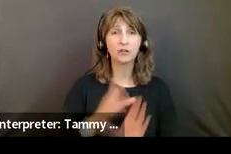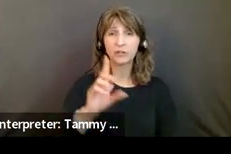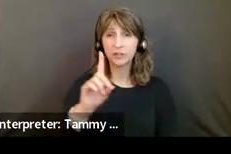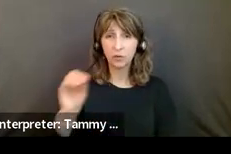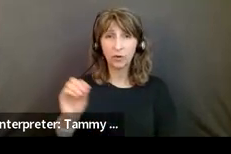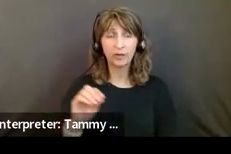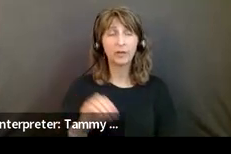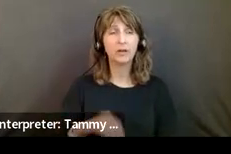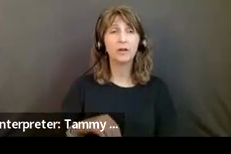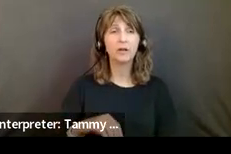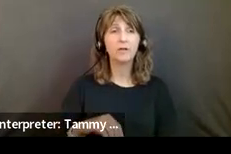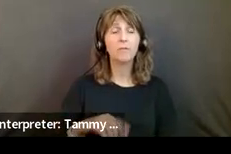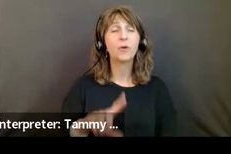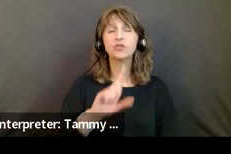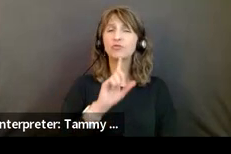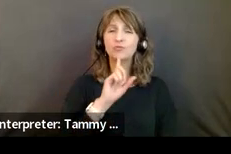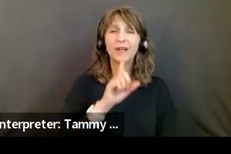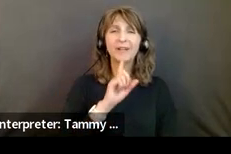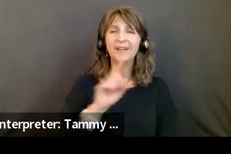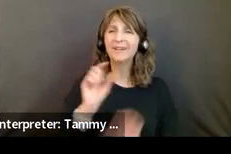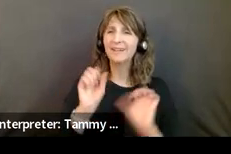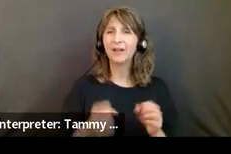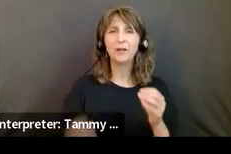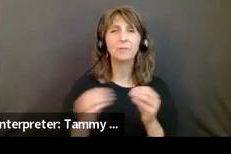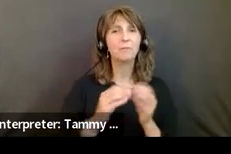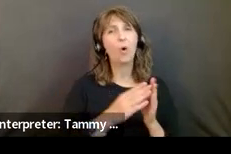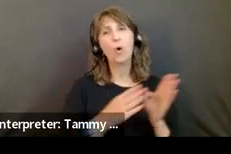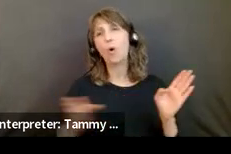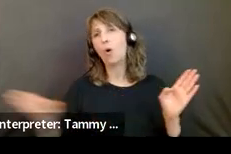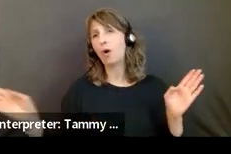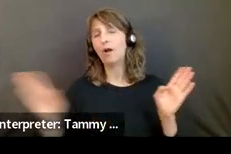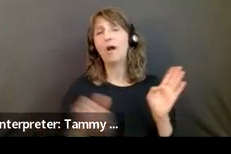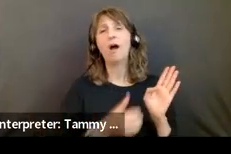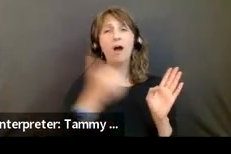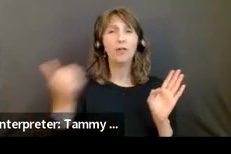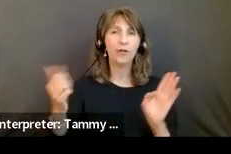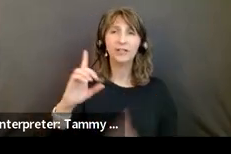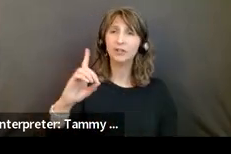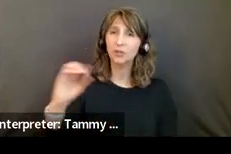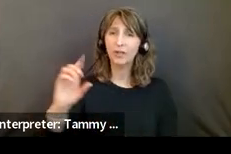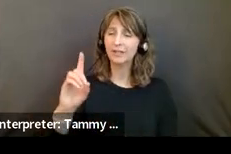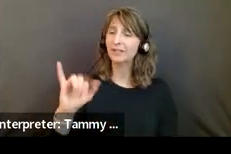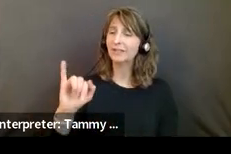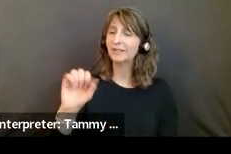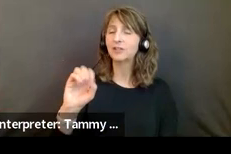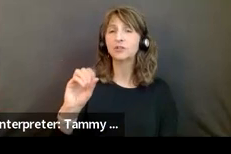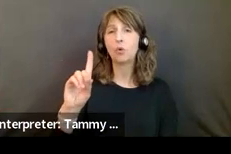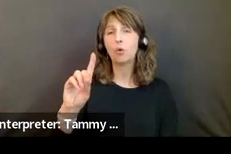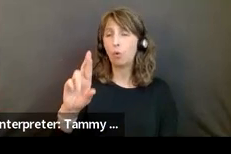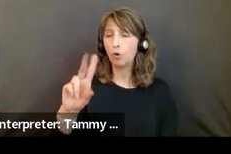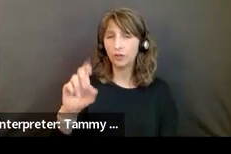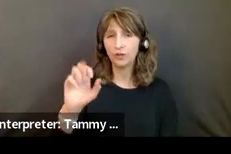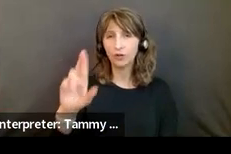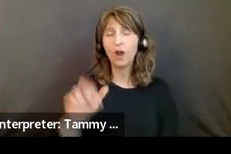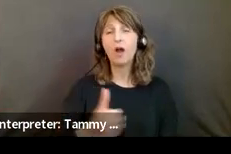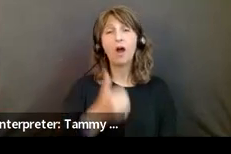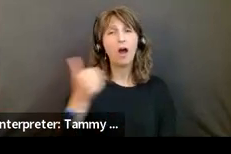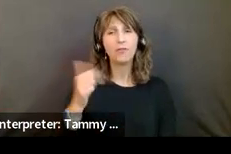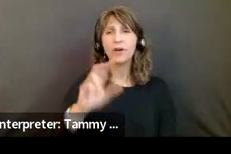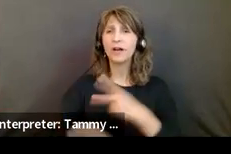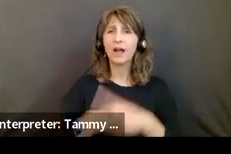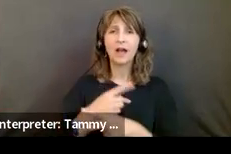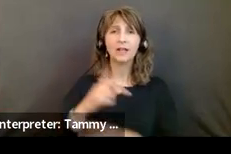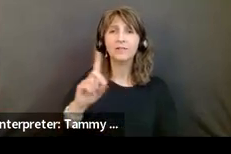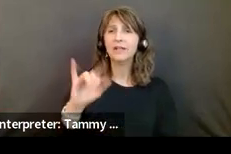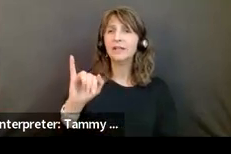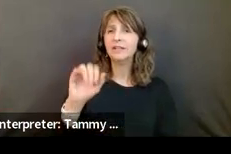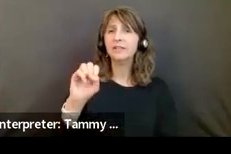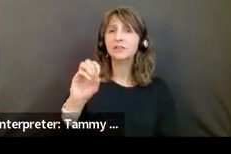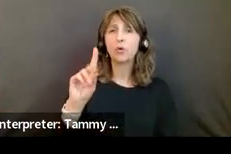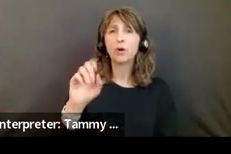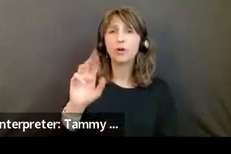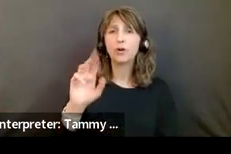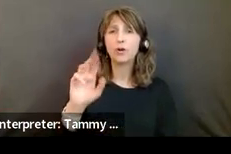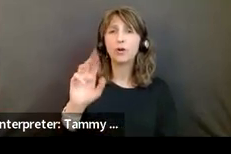But it encompasses a wide range of disorders. So some of the most common disorders that we might see, we might say anxiety disorders, eating disorders.